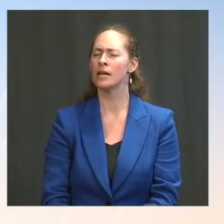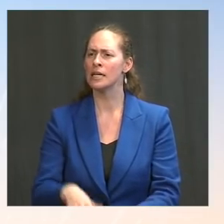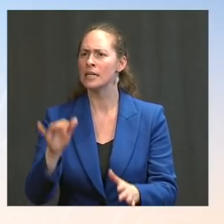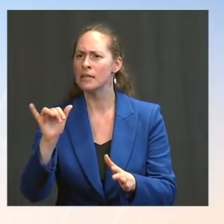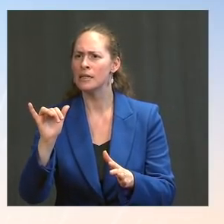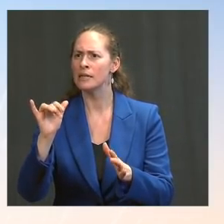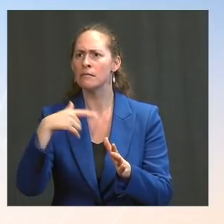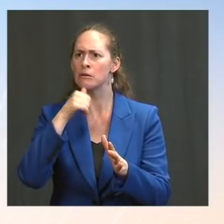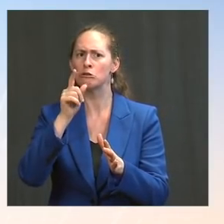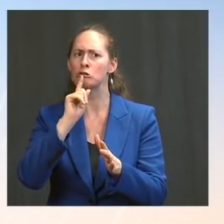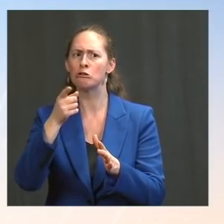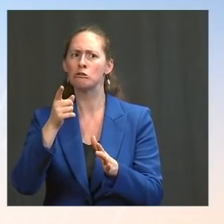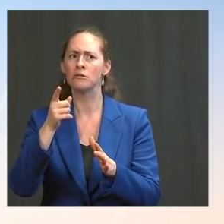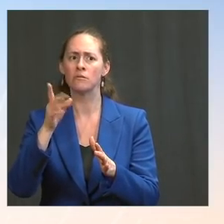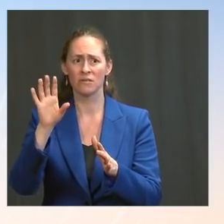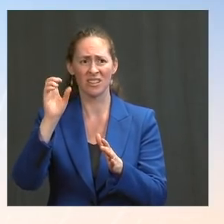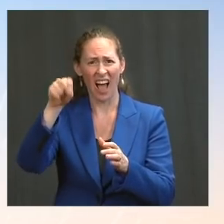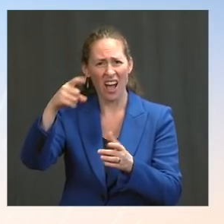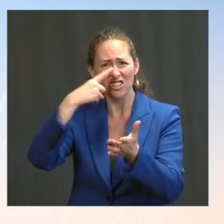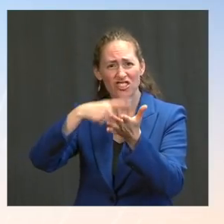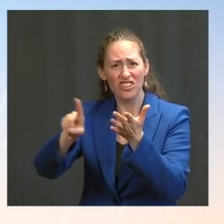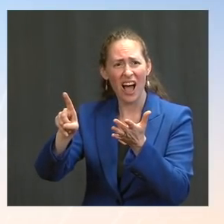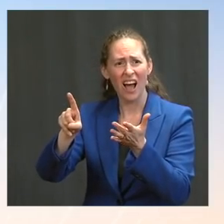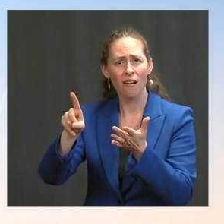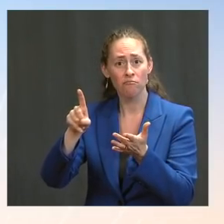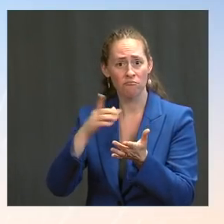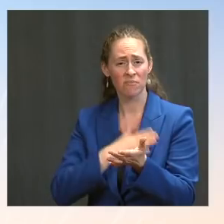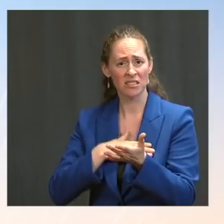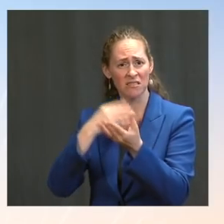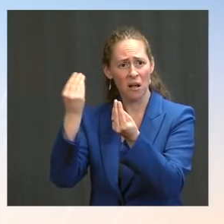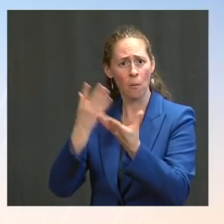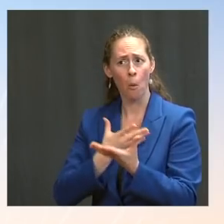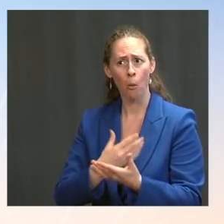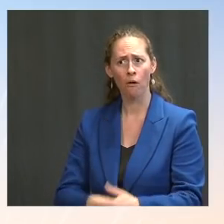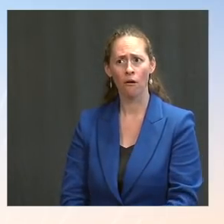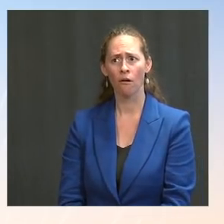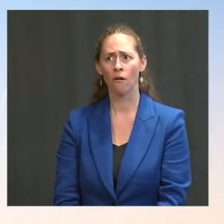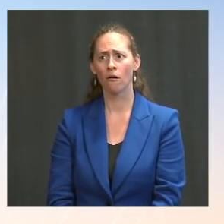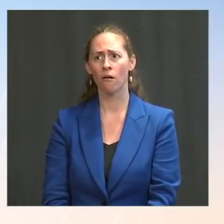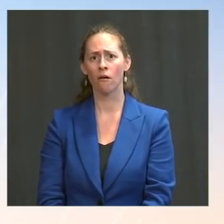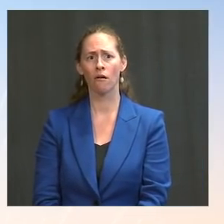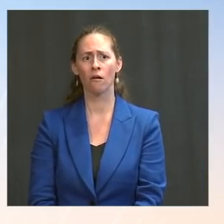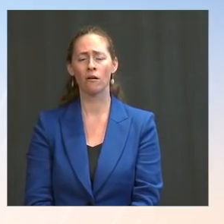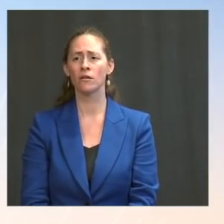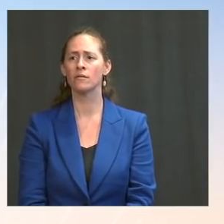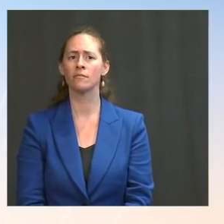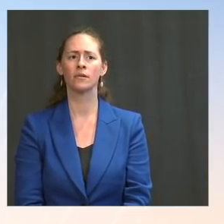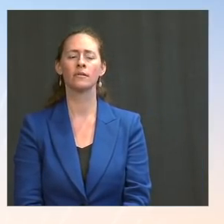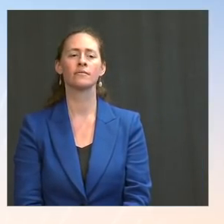and let us know ? Ms. Psaki: I'm happy to. Sure. The Press: Let me ask you: As we head into July 4th, very quickly, obviously the White House has said repeatedly that shots are safe,